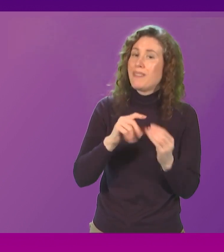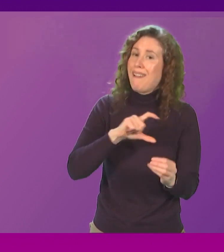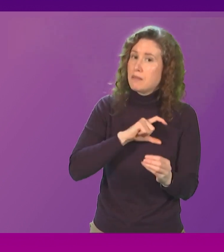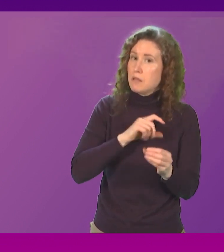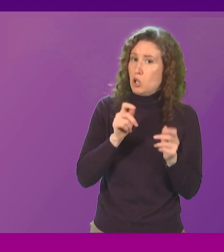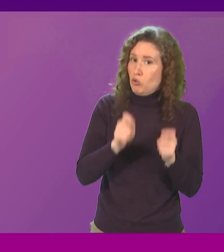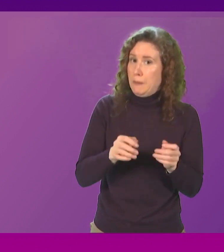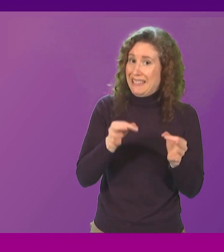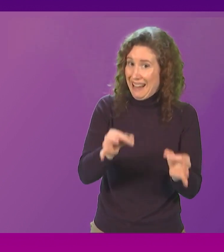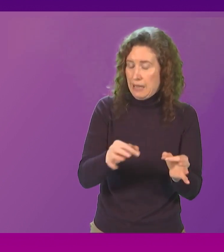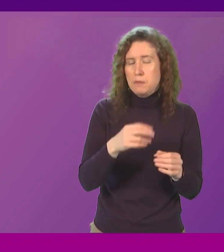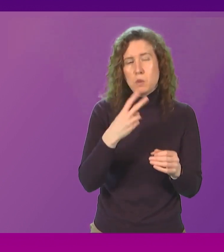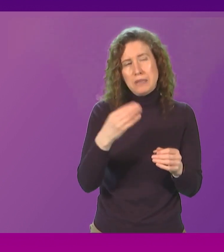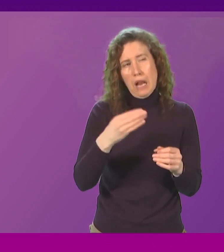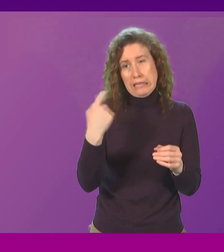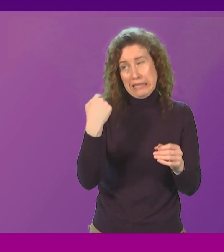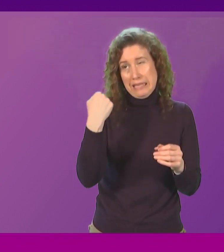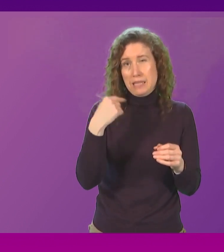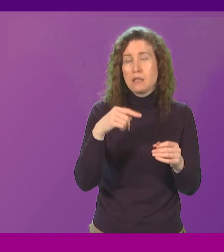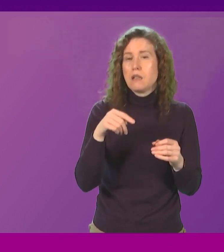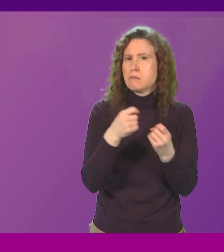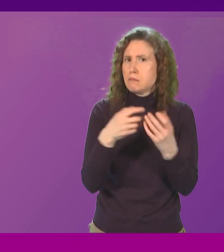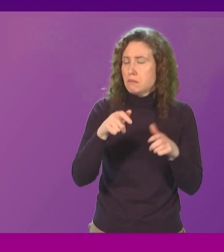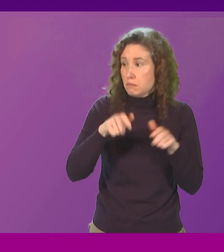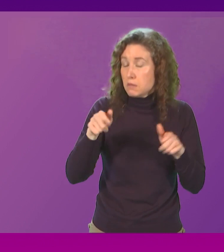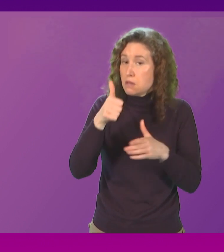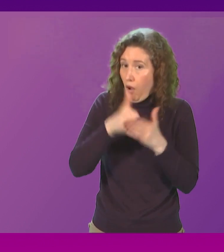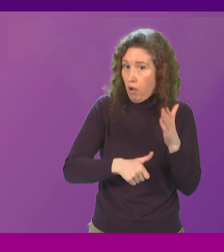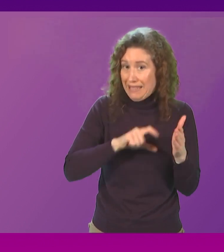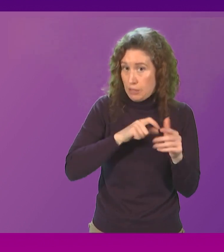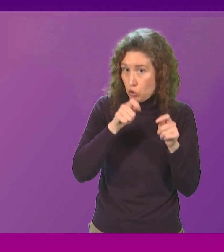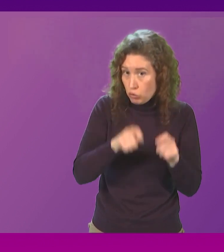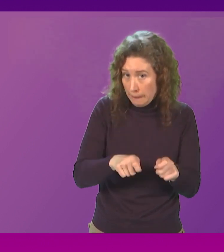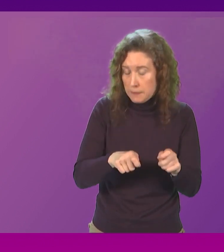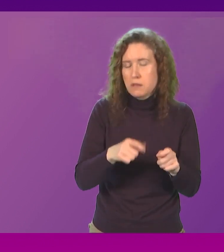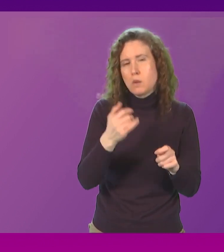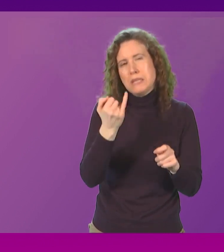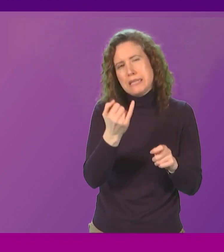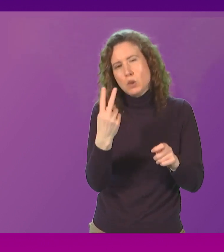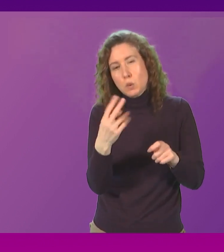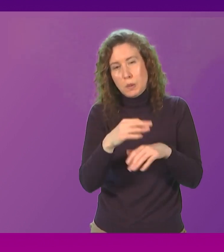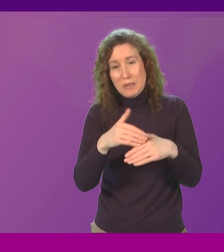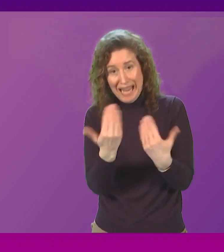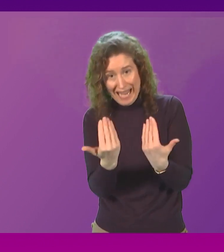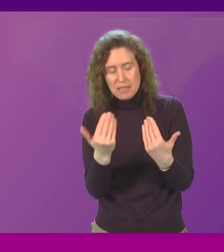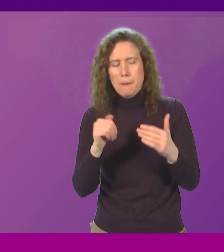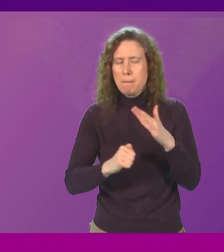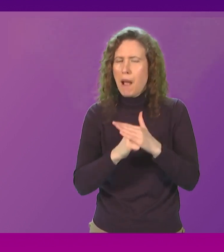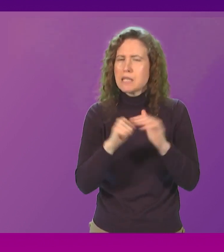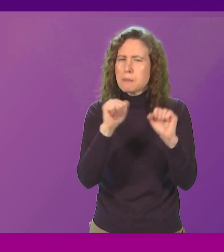In 2014, 94.2 per cent of patients started cancer treatment within 62 days, with a maximum wait of 187 days.